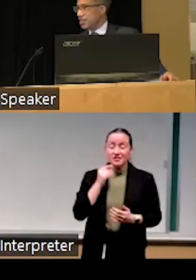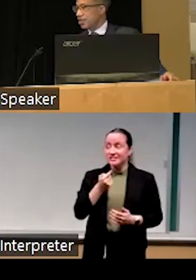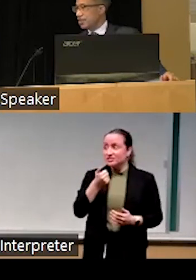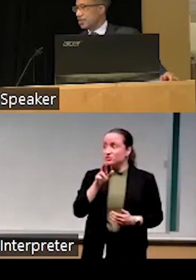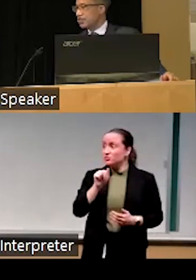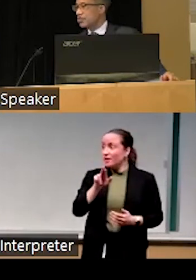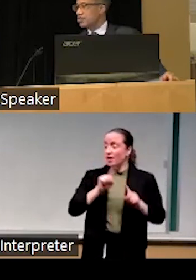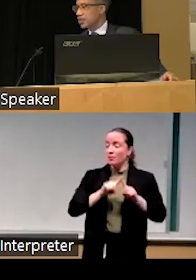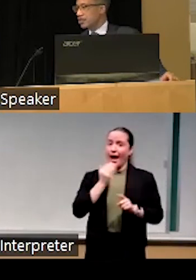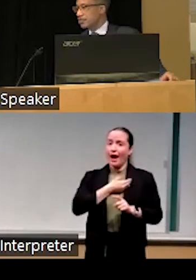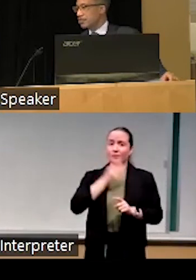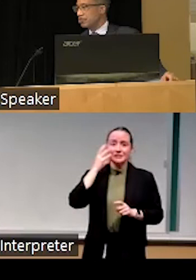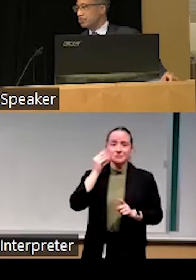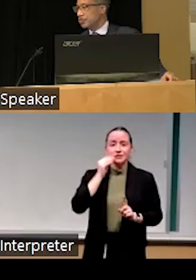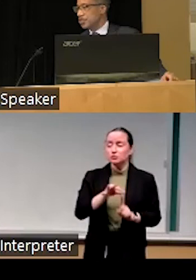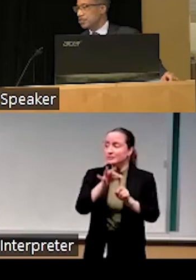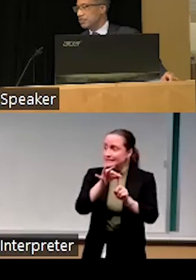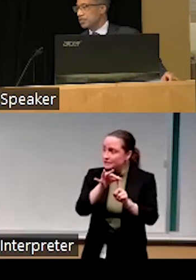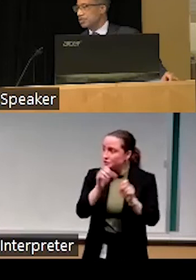are and that there's something to be learned from from each one of us